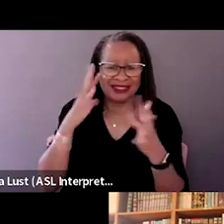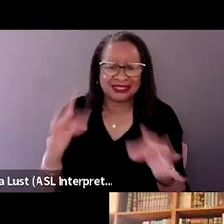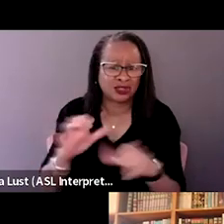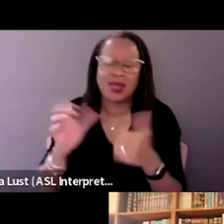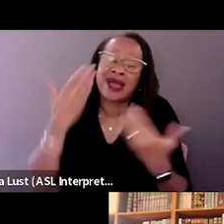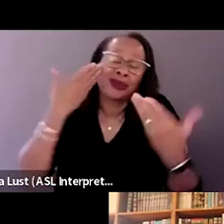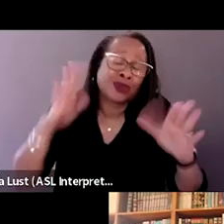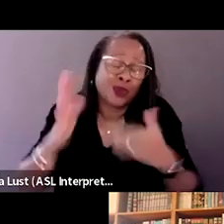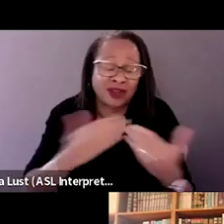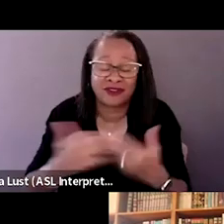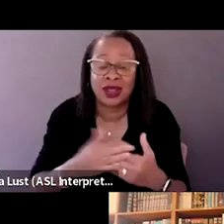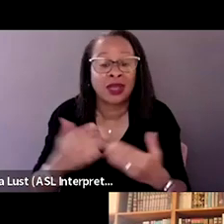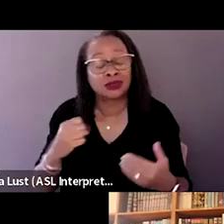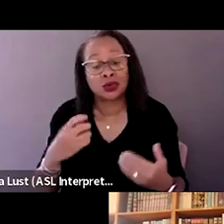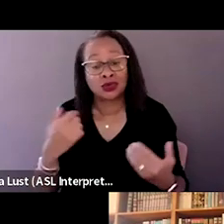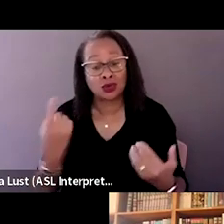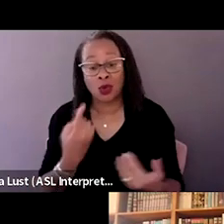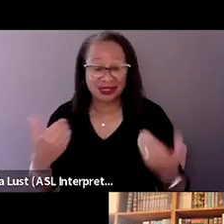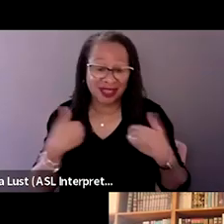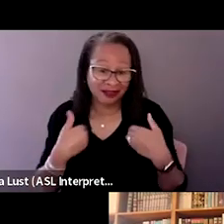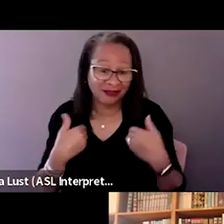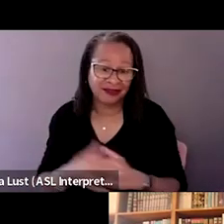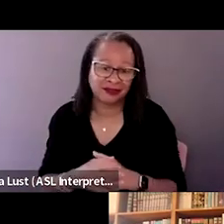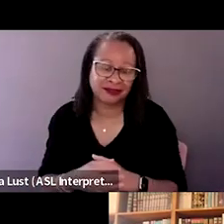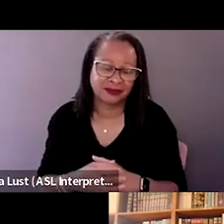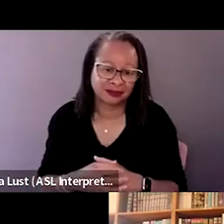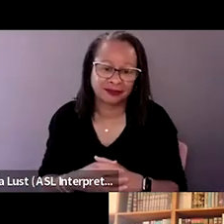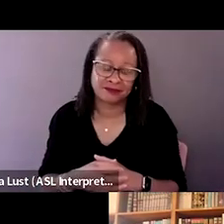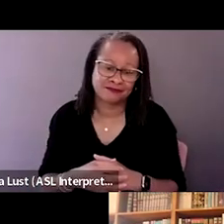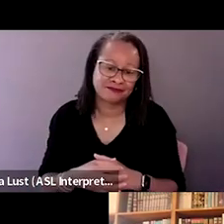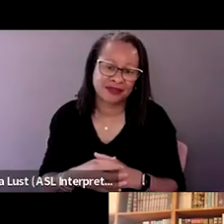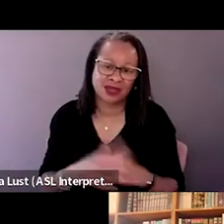So you have always, and I have a lot of cases like that,